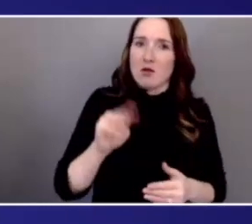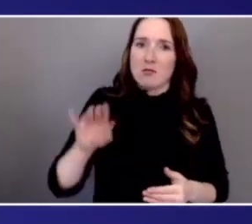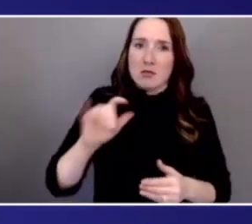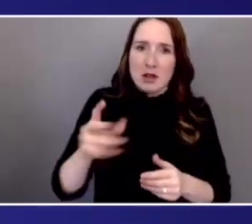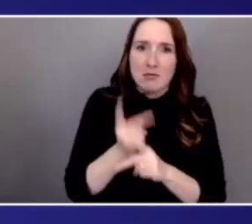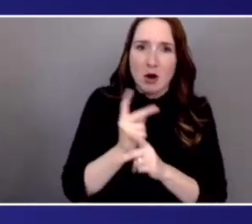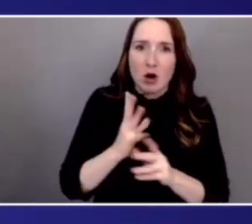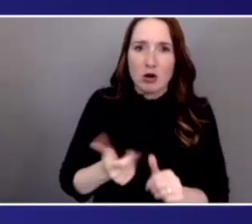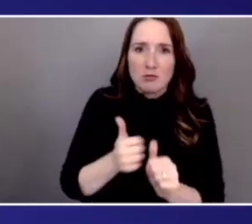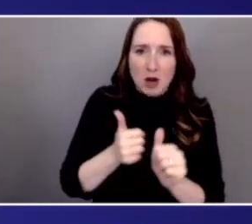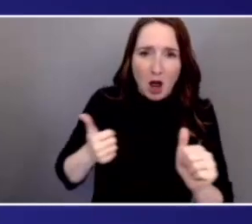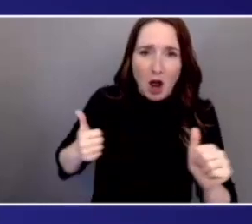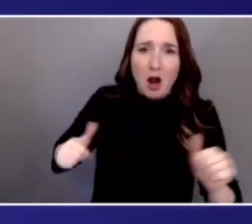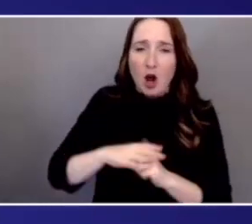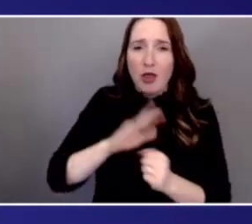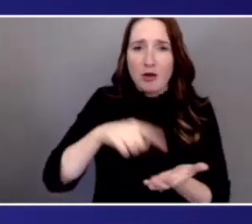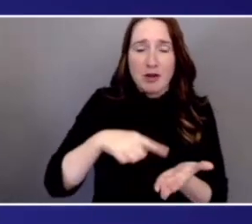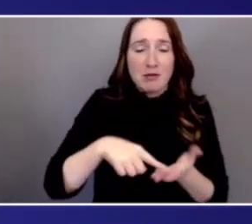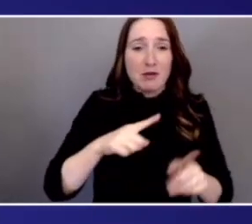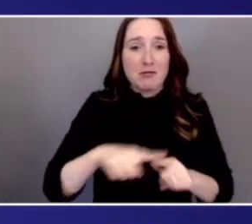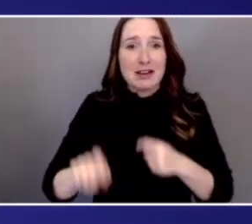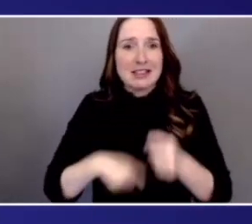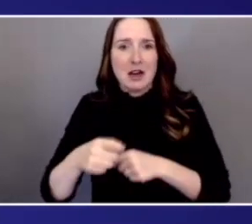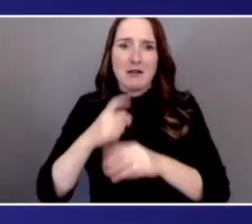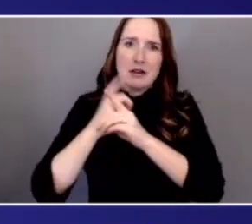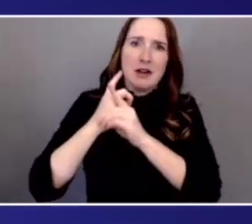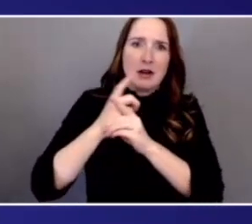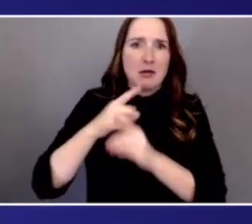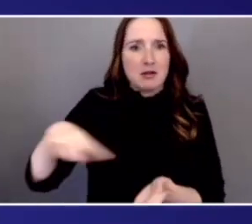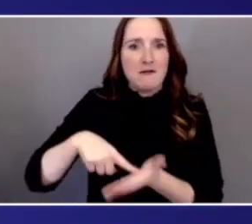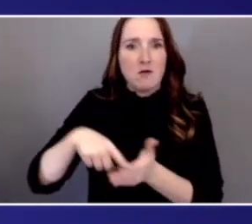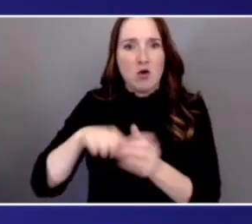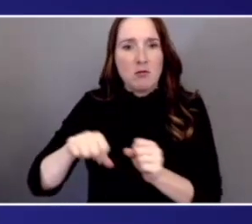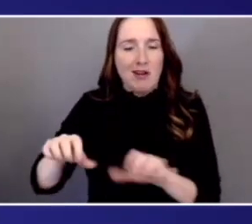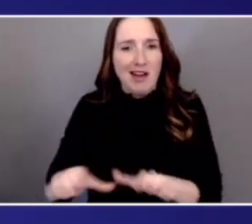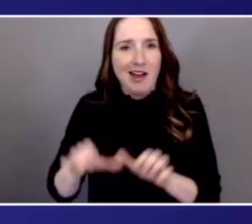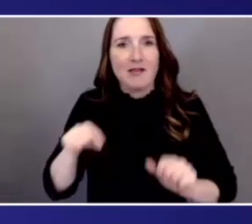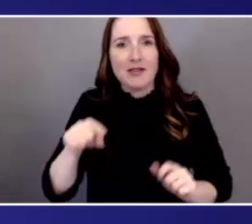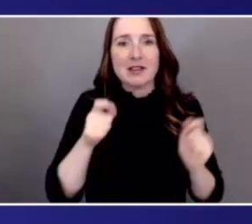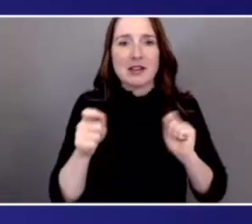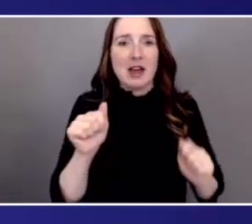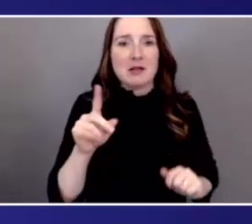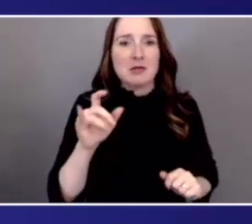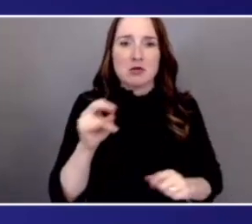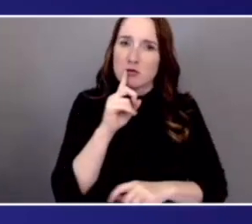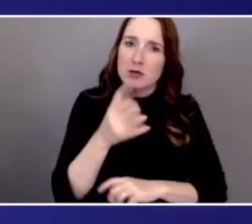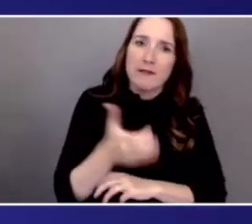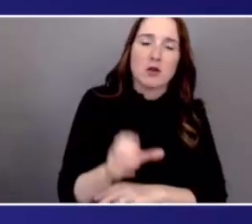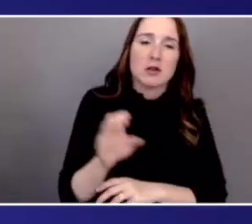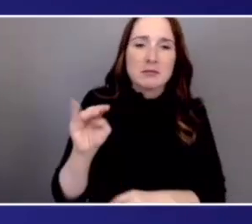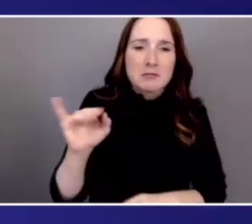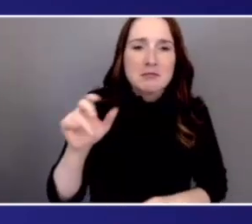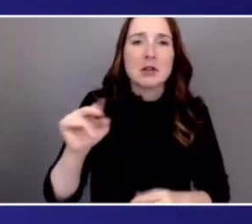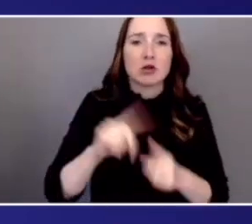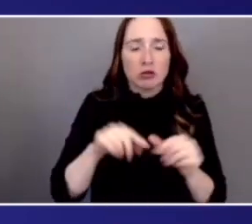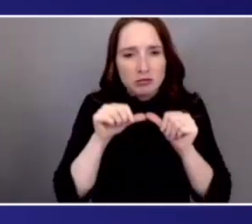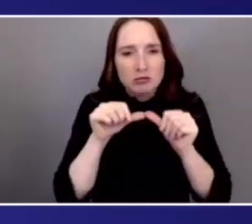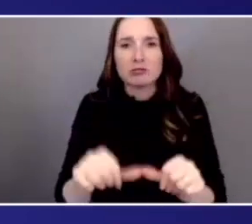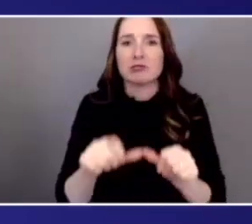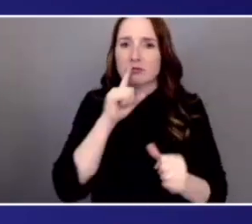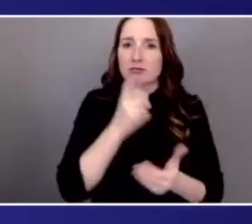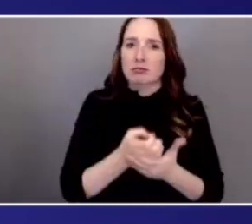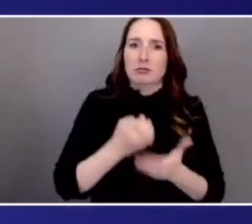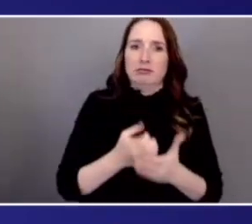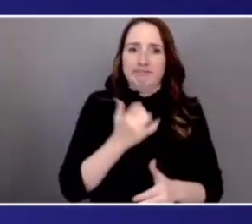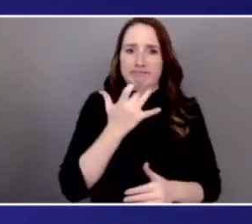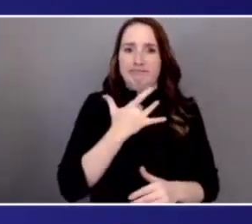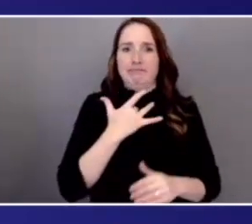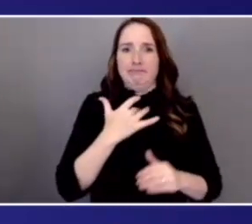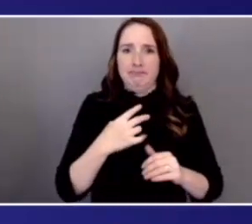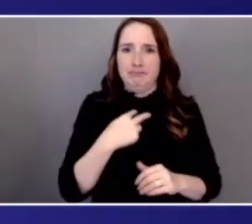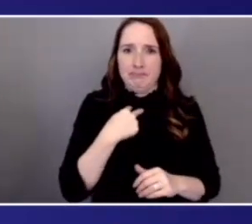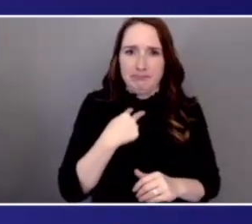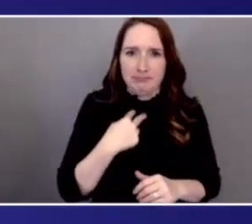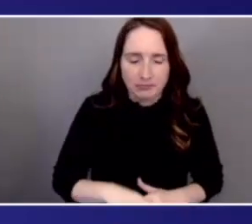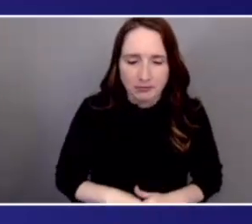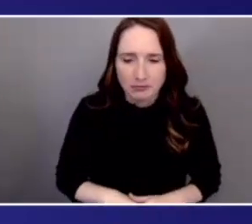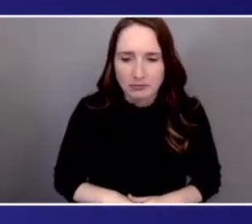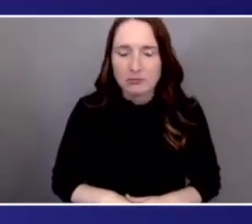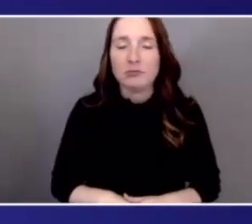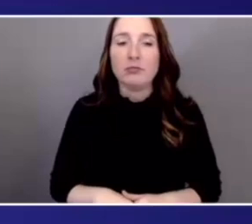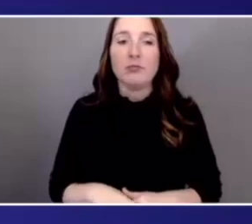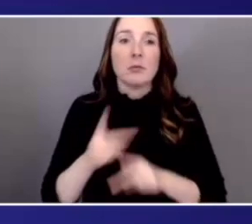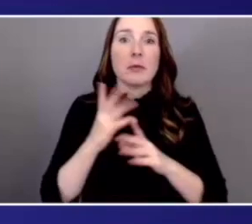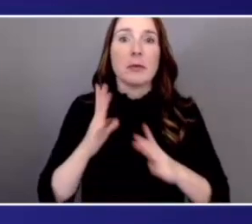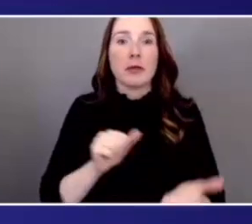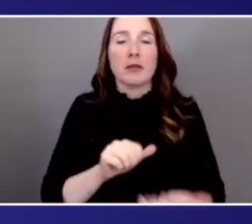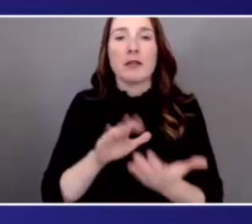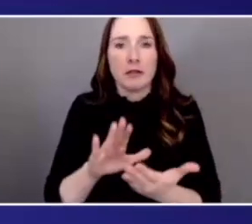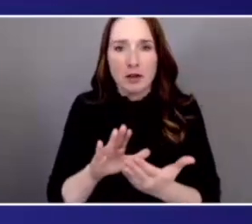But instead of defending affordable payment options, this administration has forced millions in to remain in economic limbo. As borrowers face, a looming default cliff.